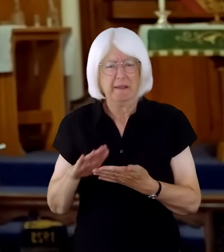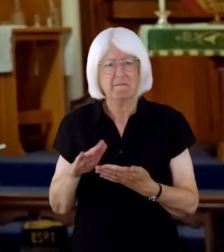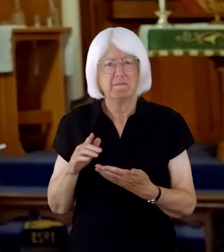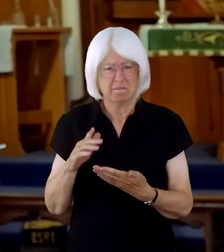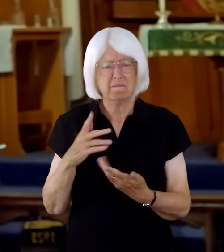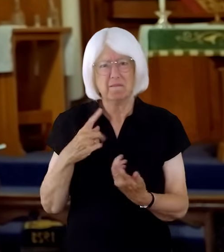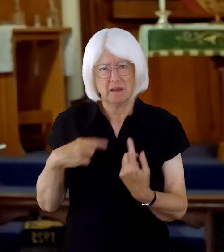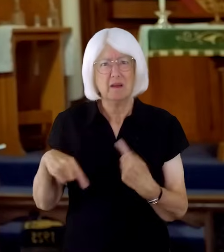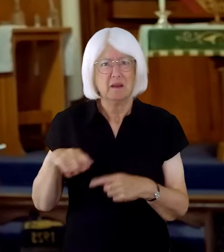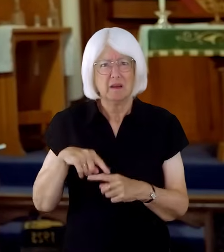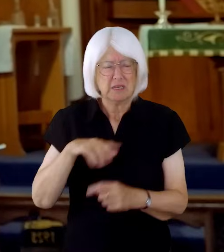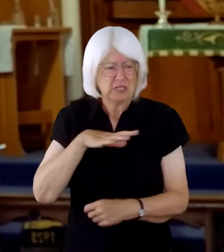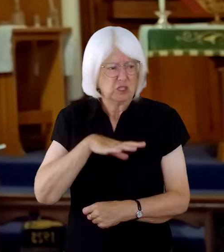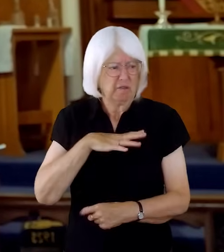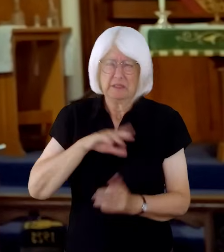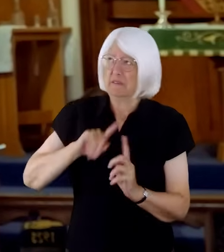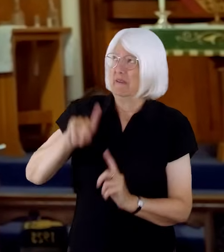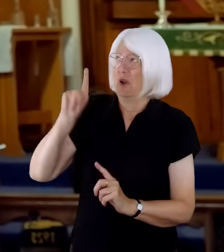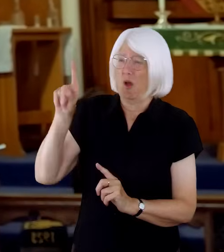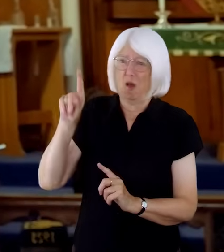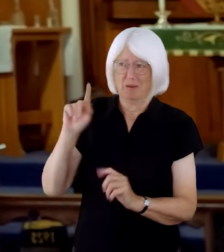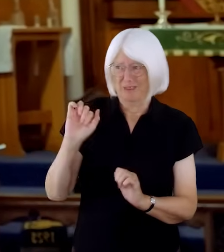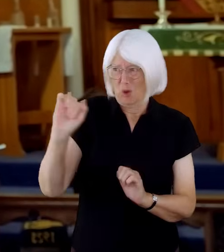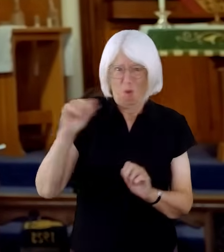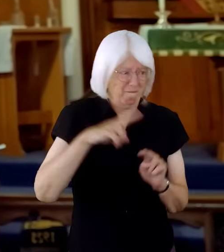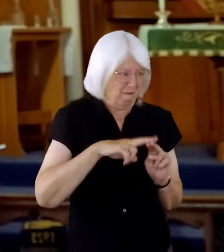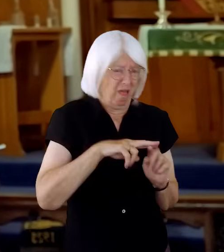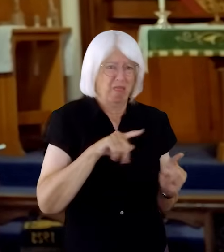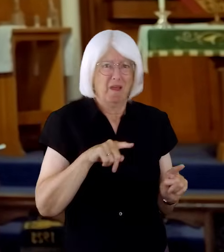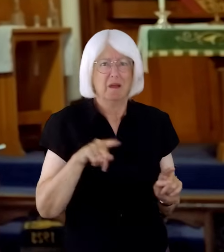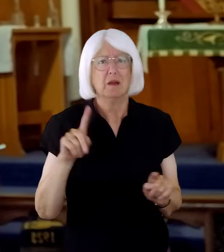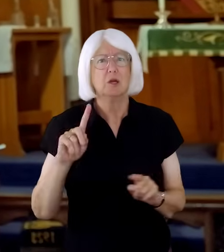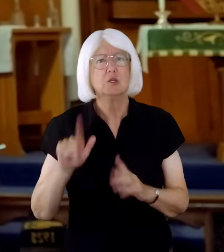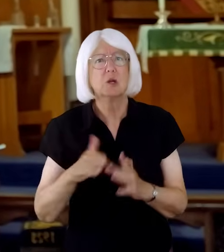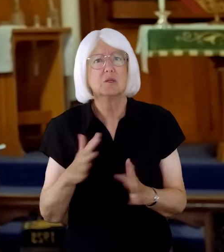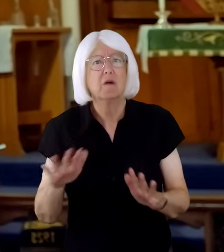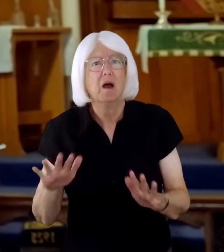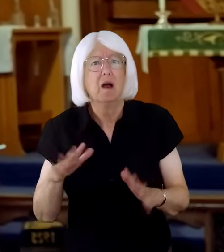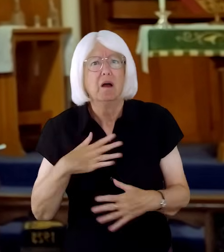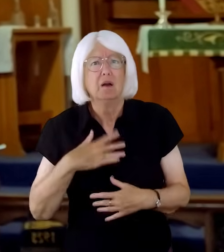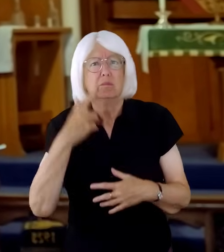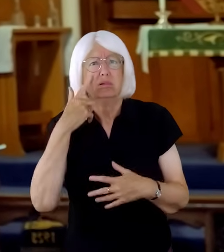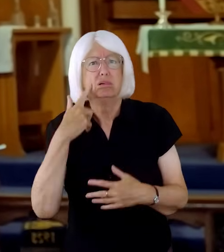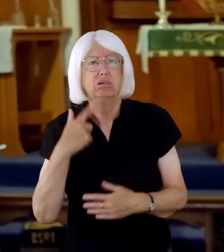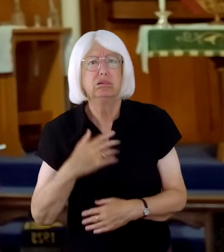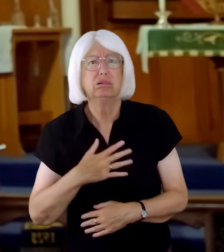of the servants of the God of your father. Joseph wept when they spoke to him.